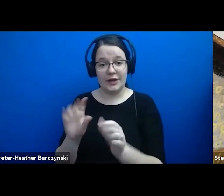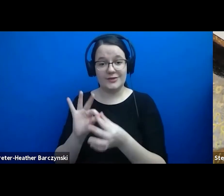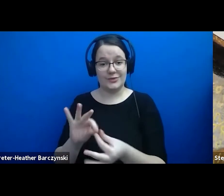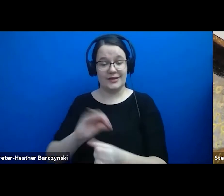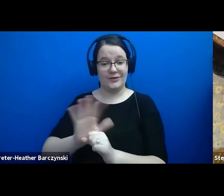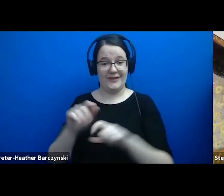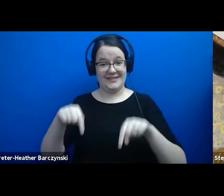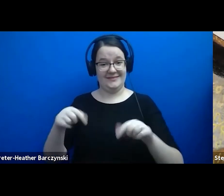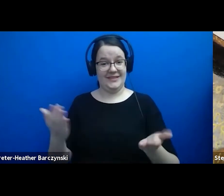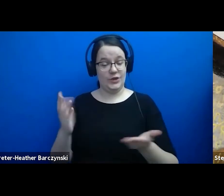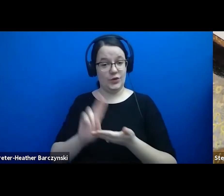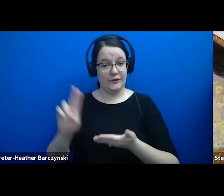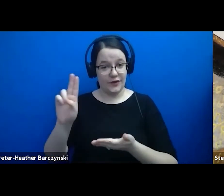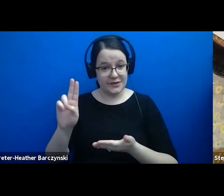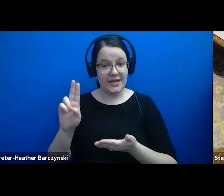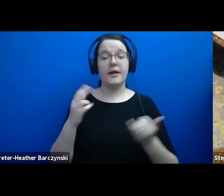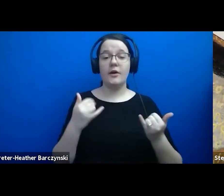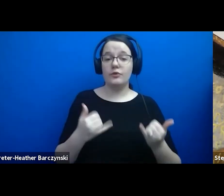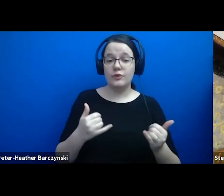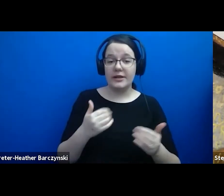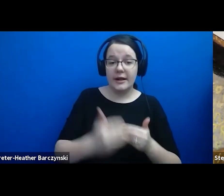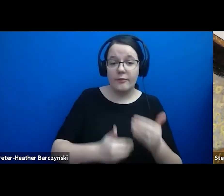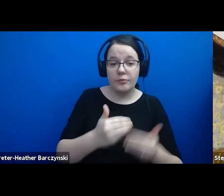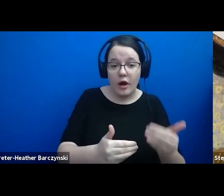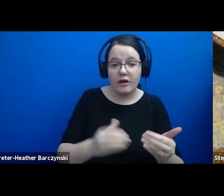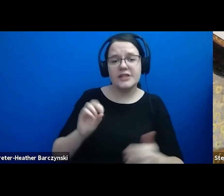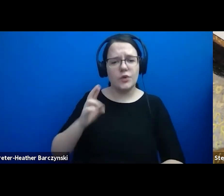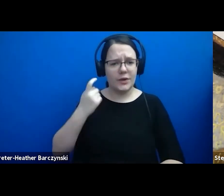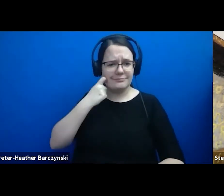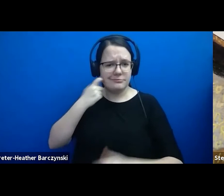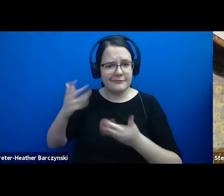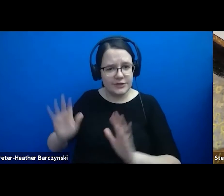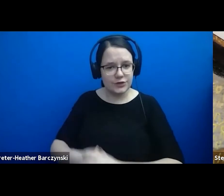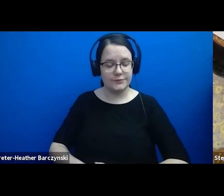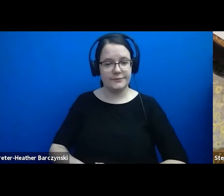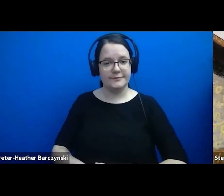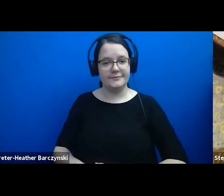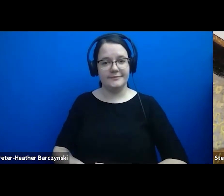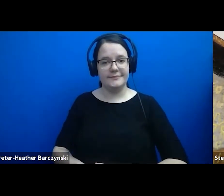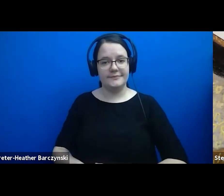have either are currently in progress um or have already been completed so as as you're all very